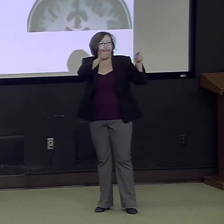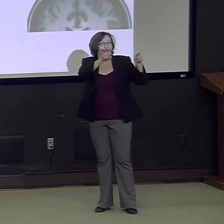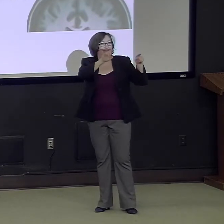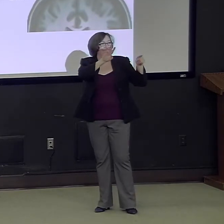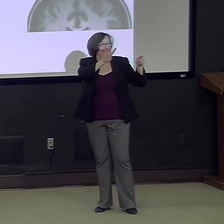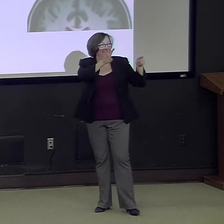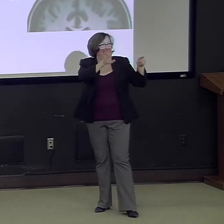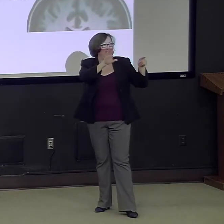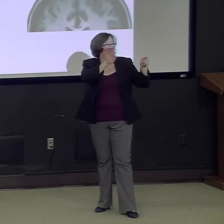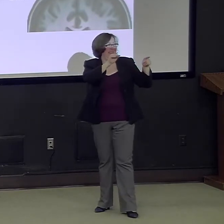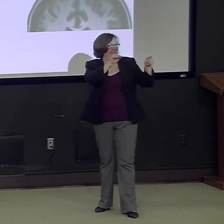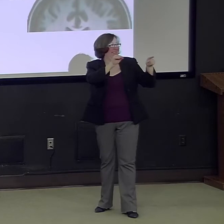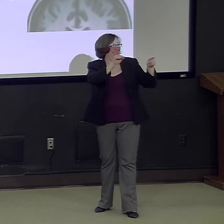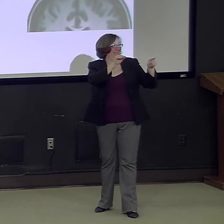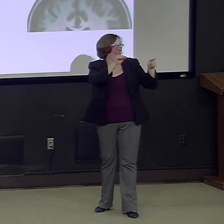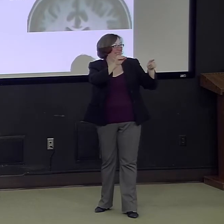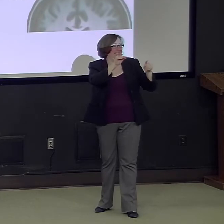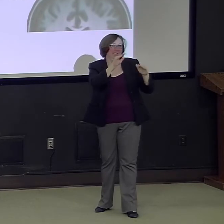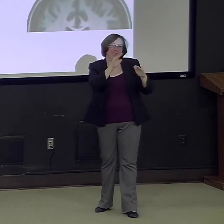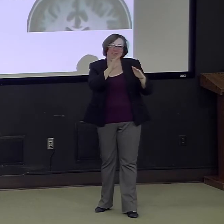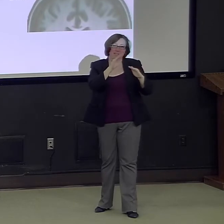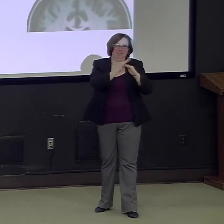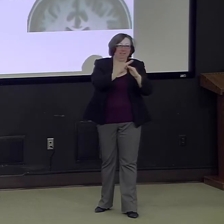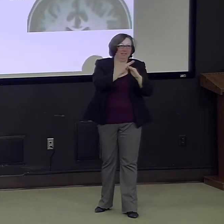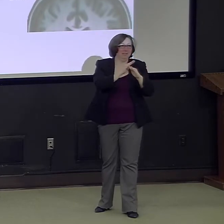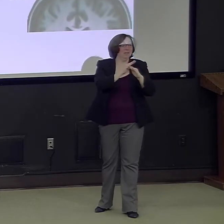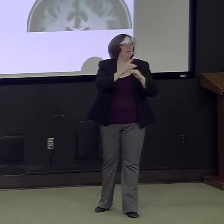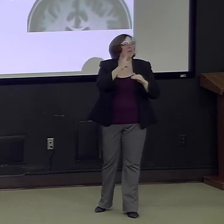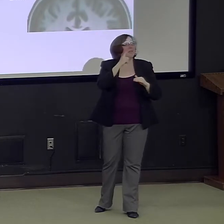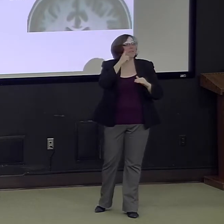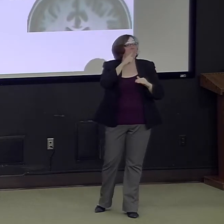tuned to the absorbance spectra of deoxyhemoglobin,